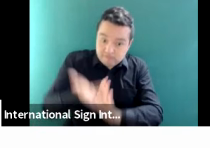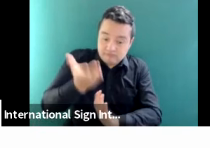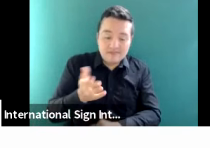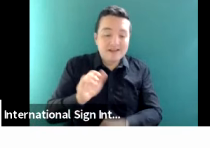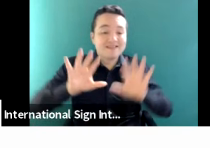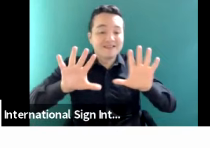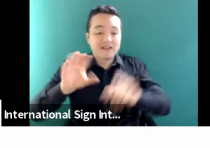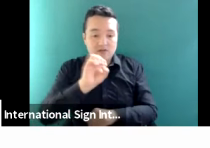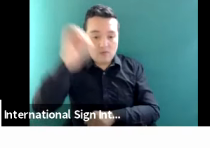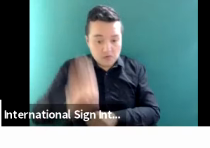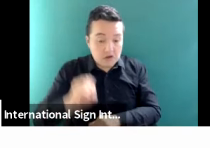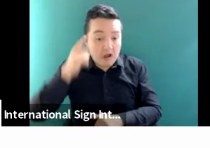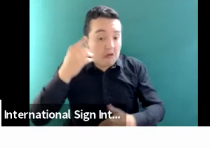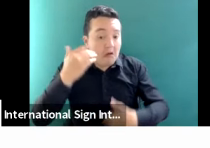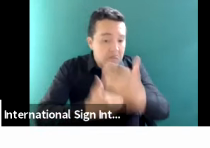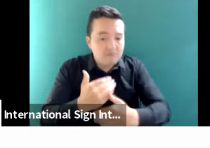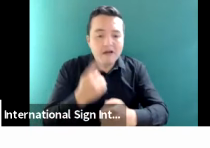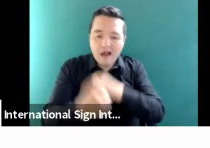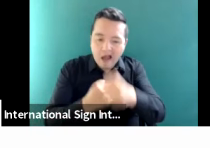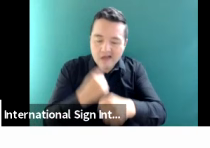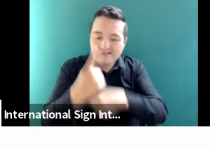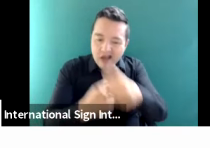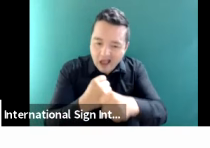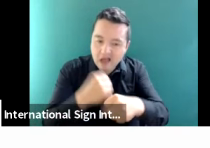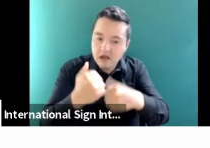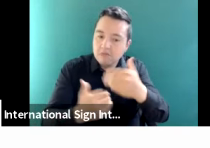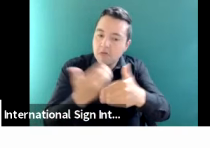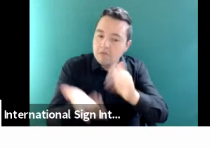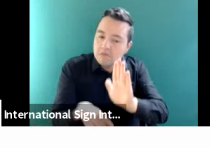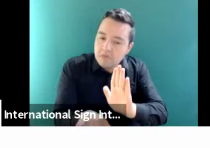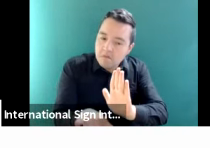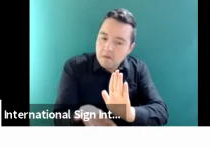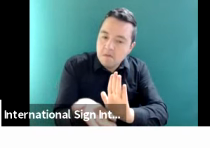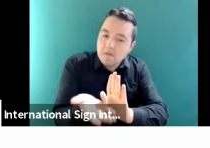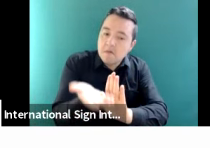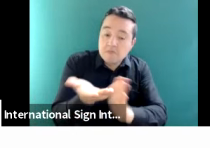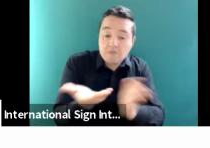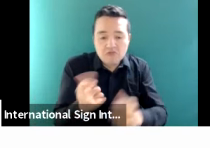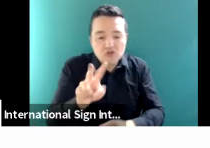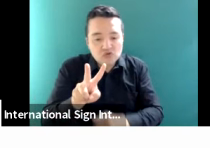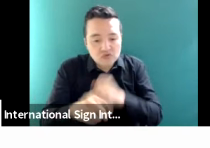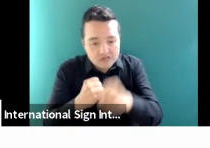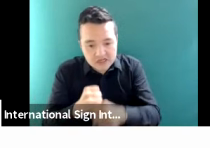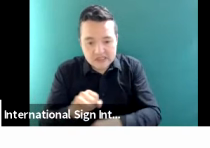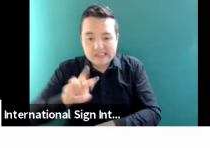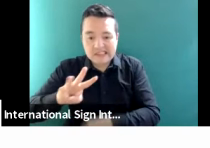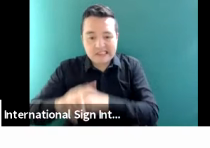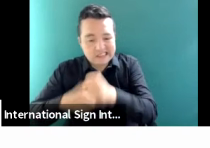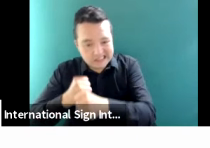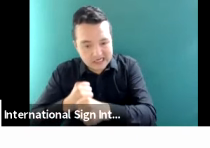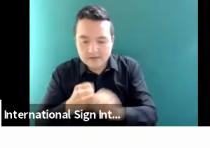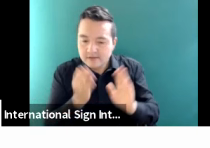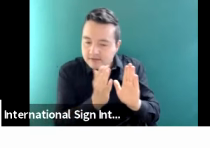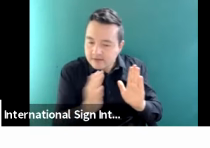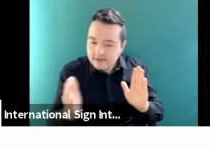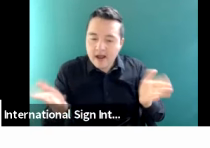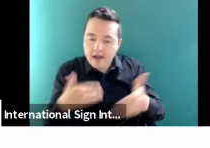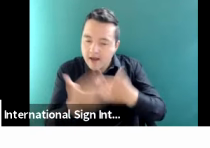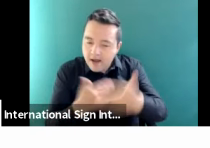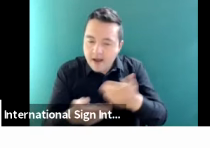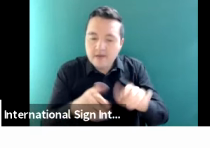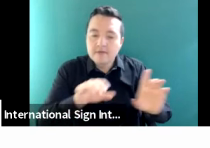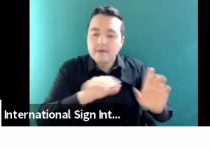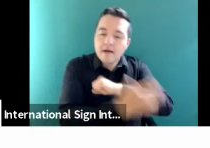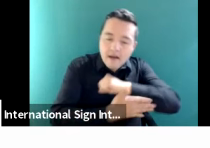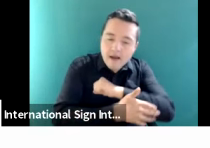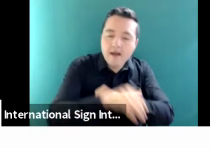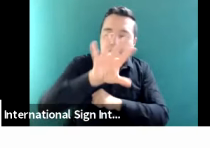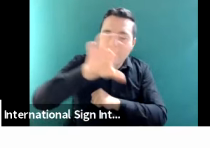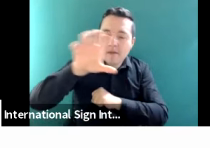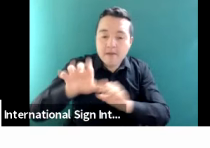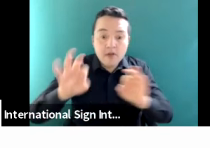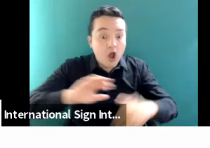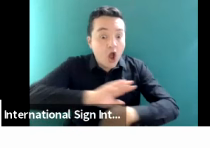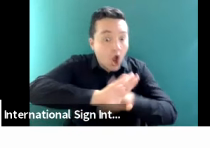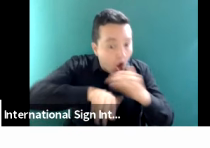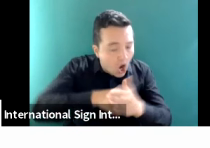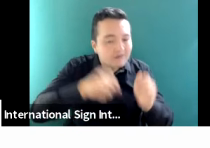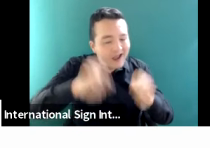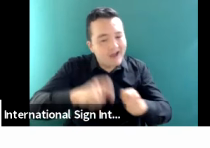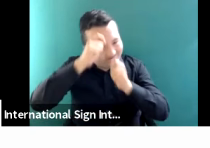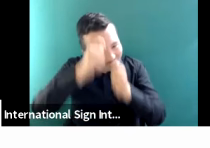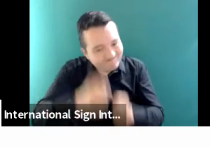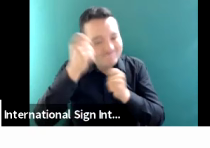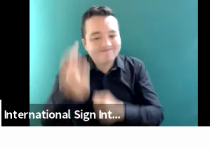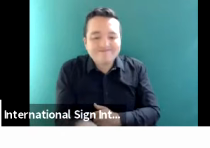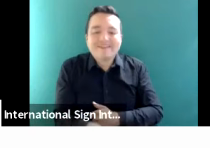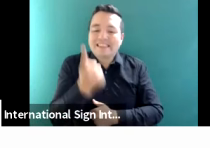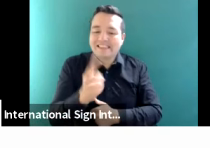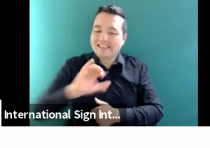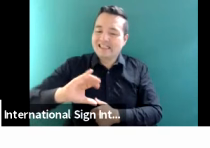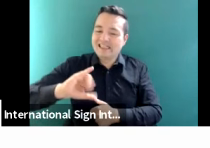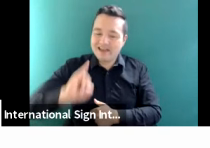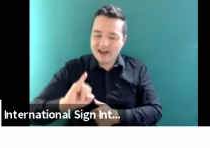That is an area where we see rapid progress.